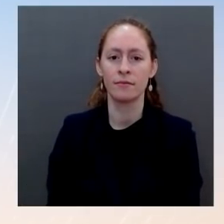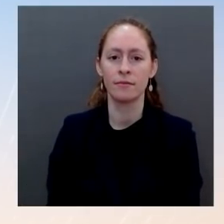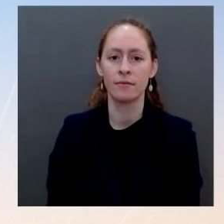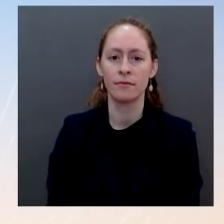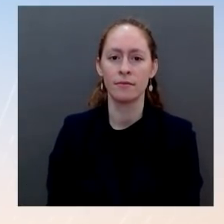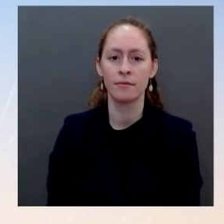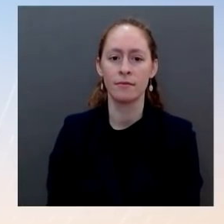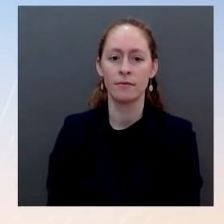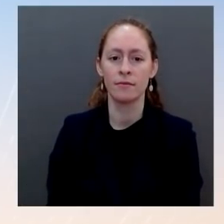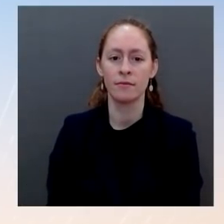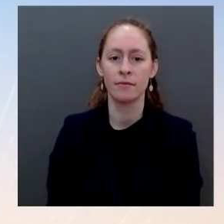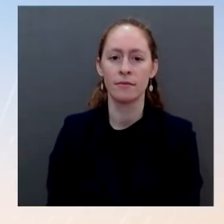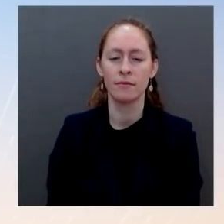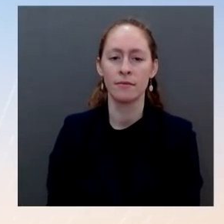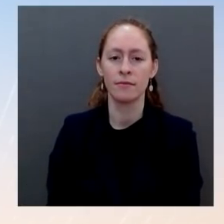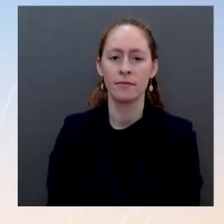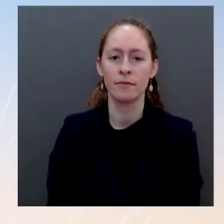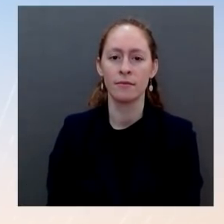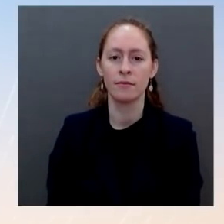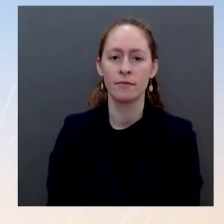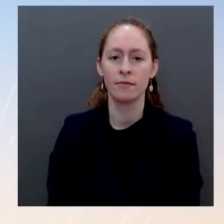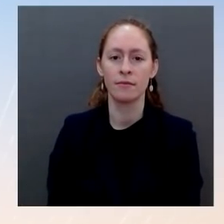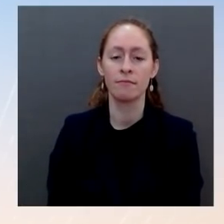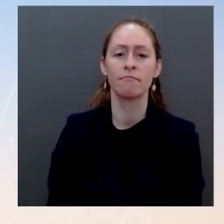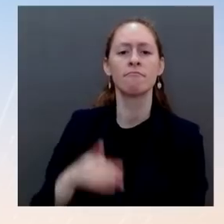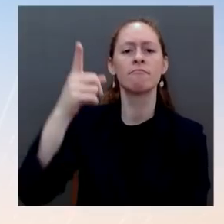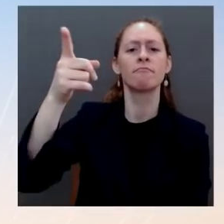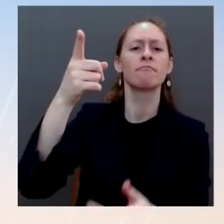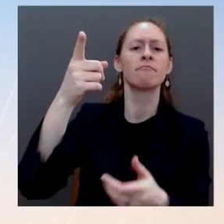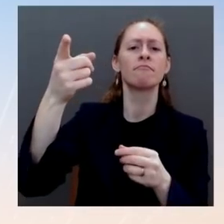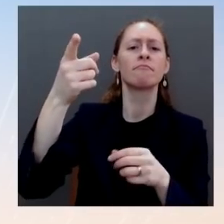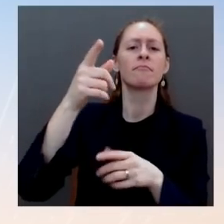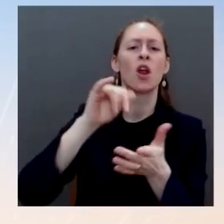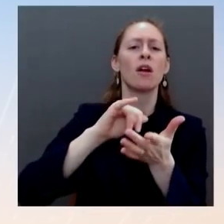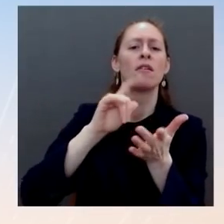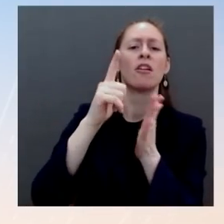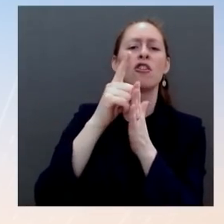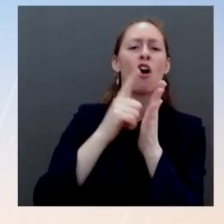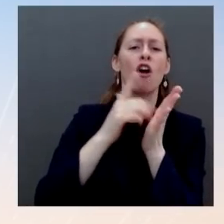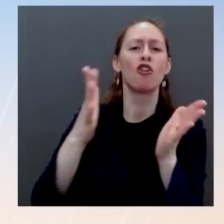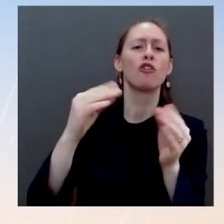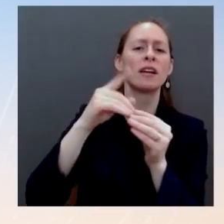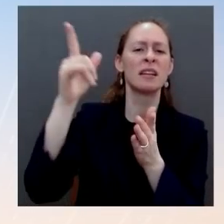including resisting arrest. And I'm just wondering, does that give the wrong message to criminals